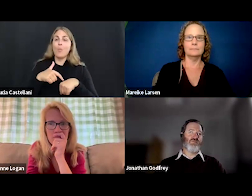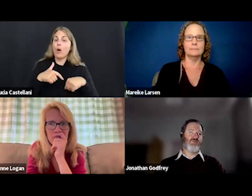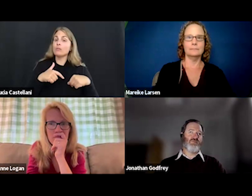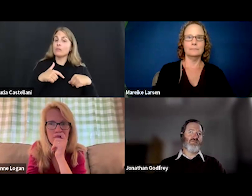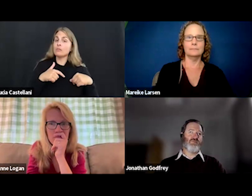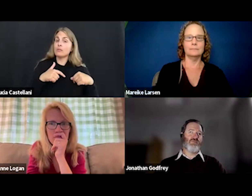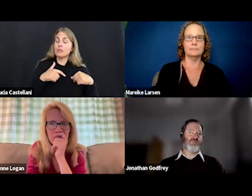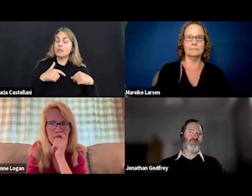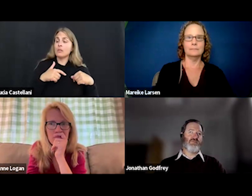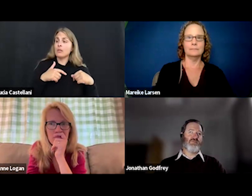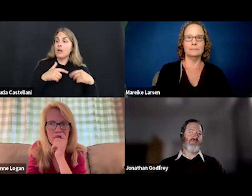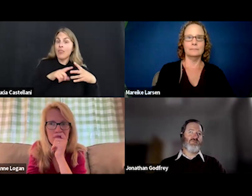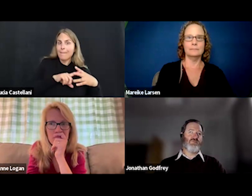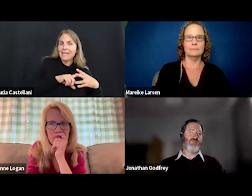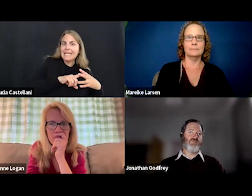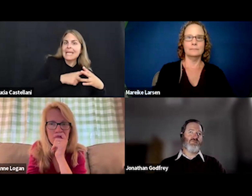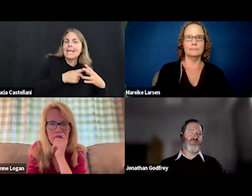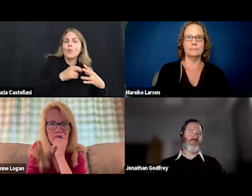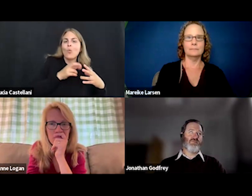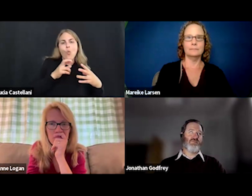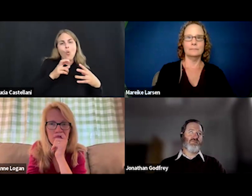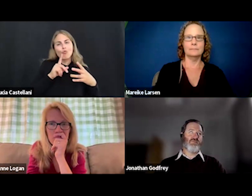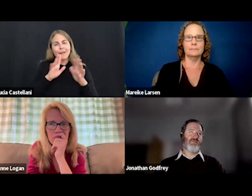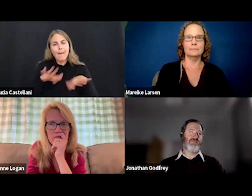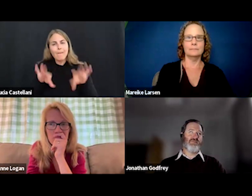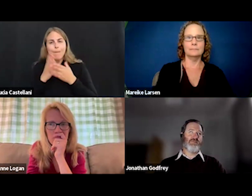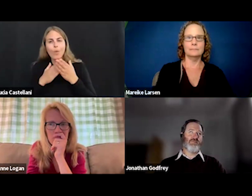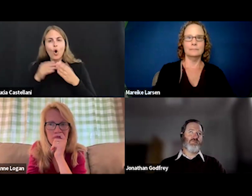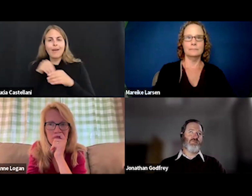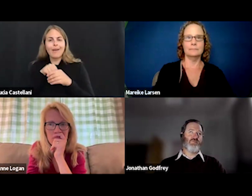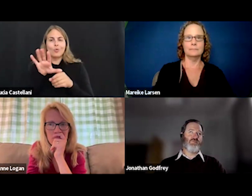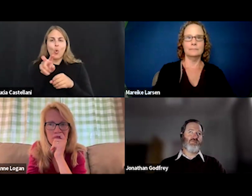in your accessibility journey, because I really